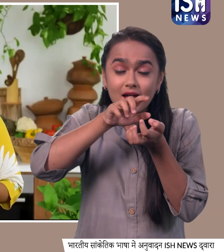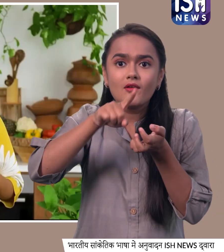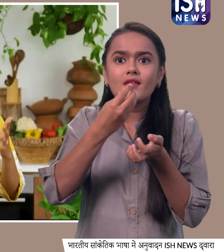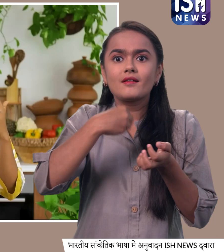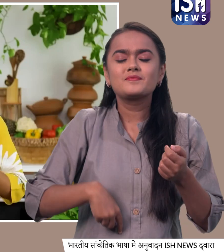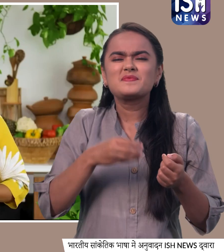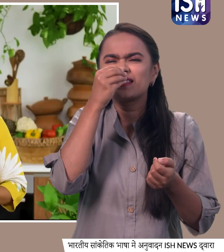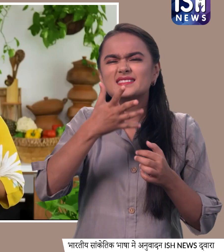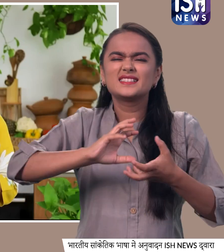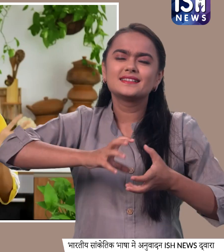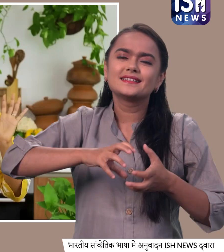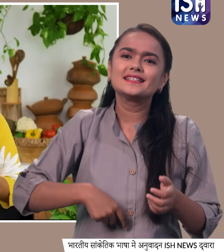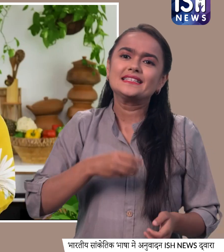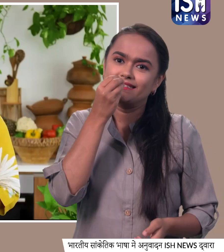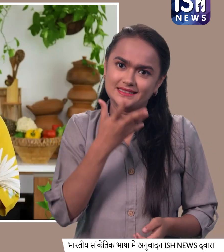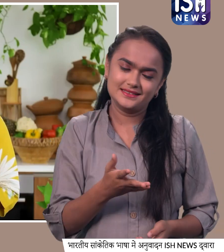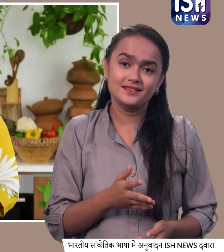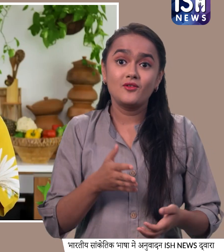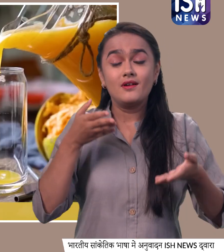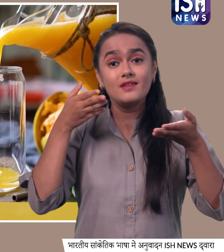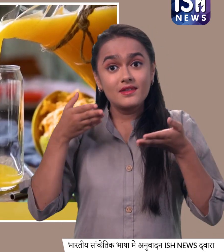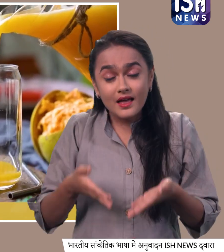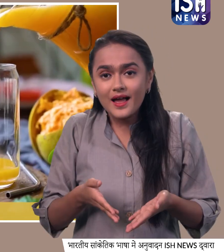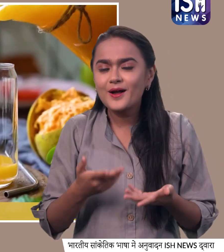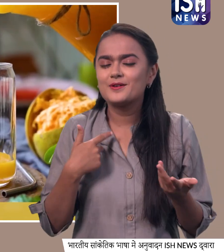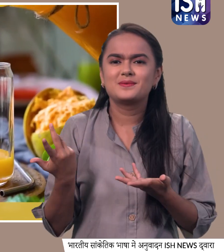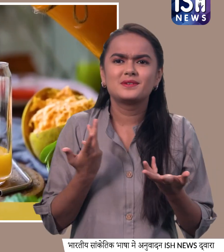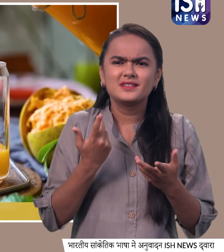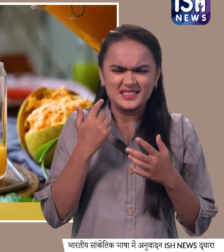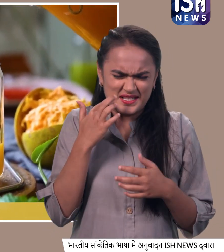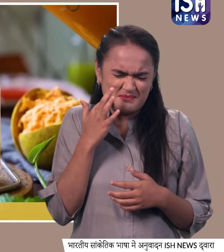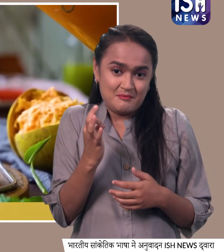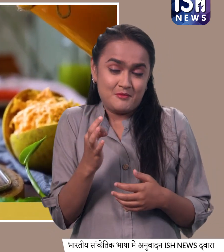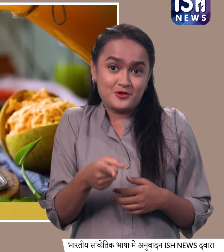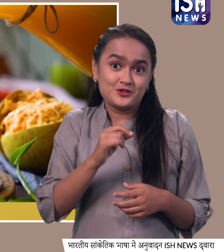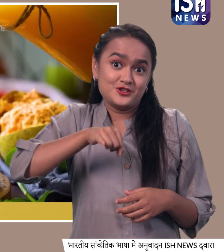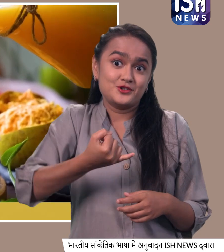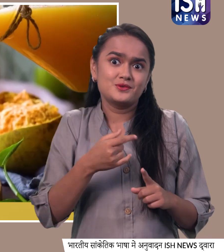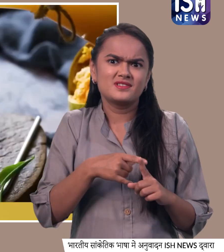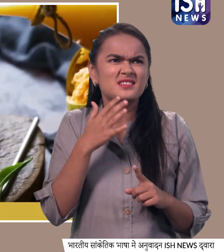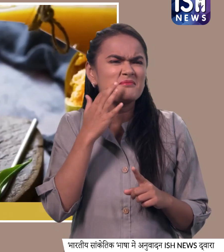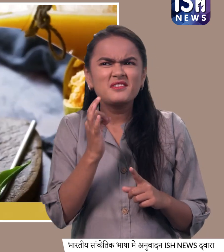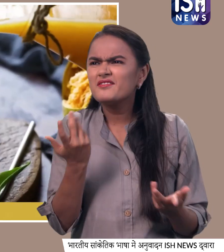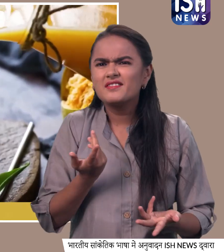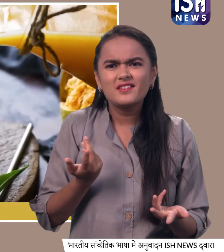and it can easily be digested quickly by your body Now comes our next super special juice. Why is it special?